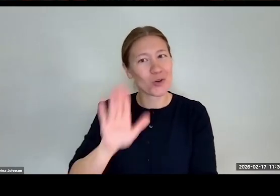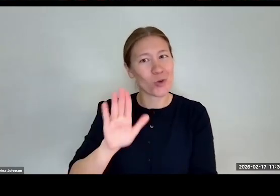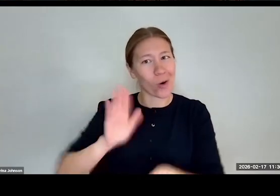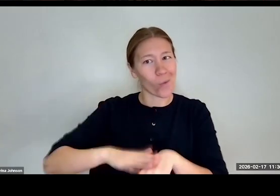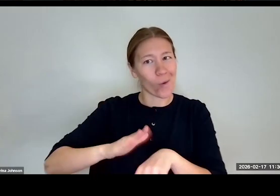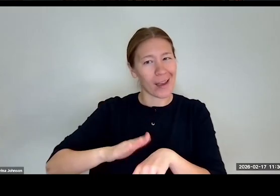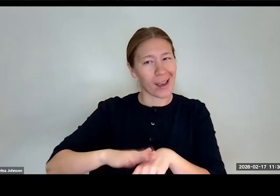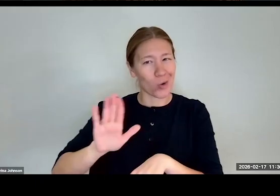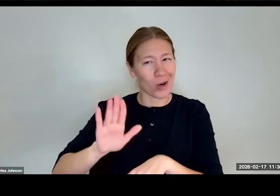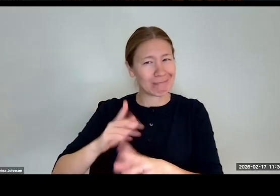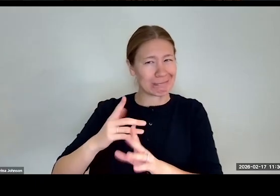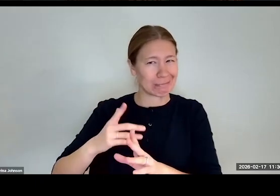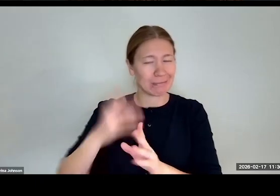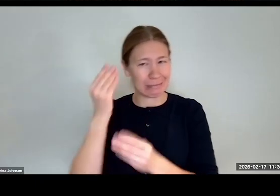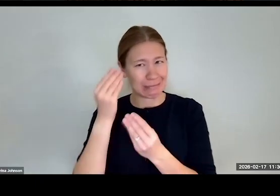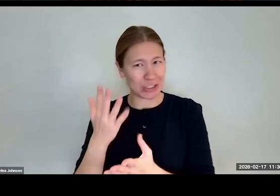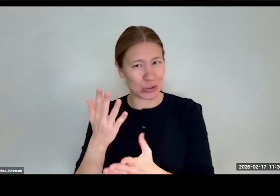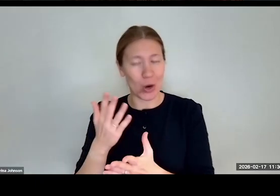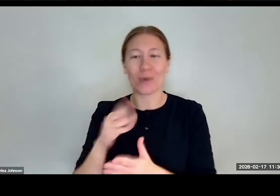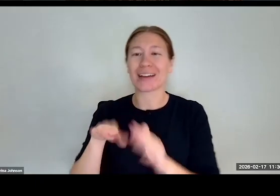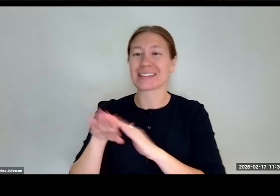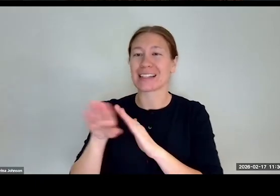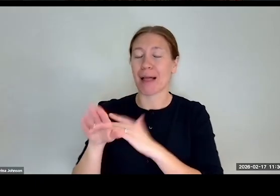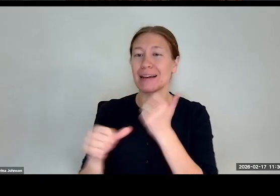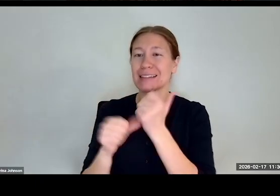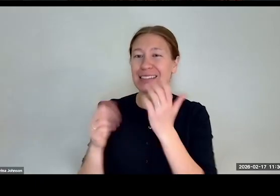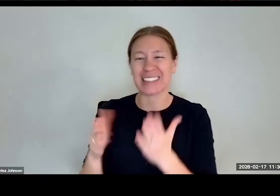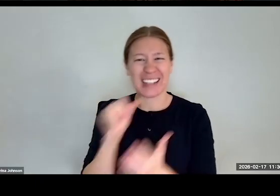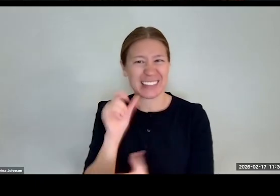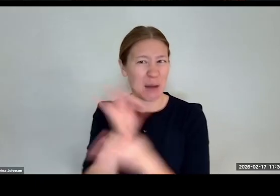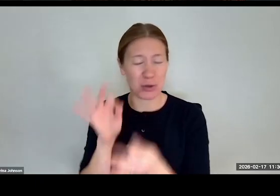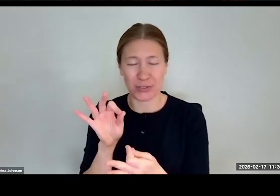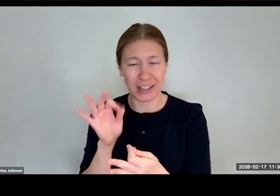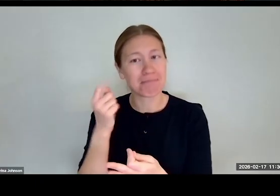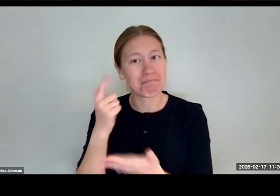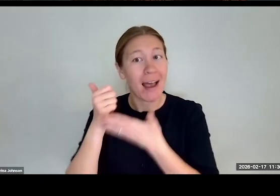the accessibility assistant is not perfect, it is a helper, but you need to be aware of the fundamental pieces